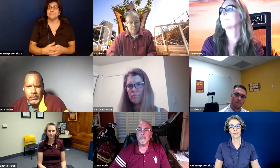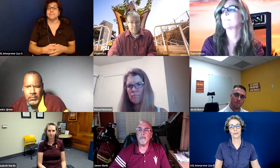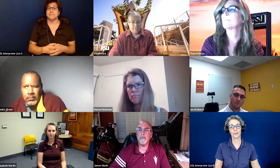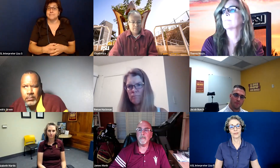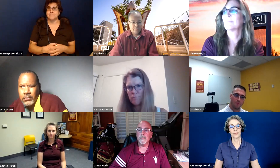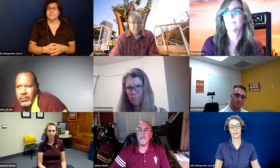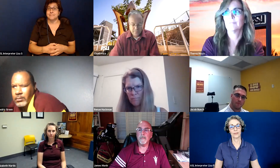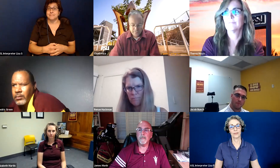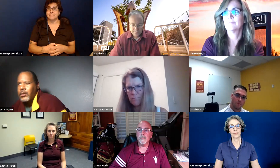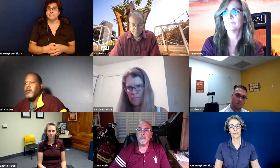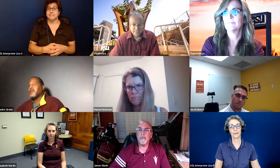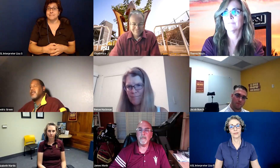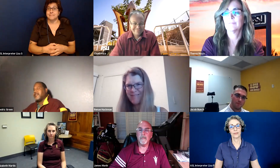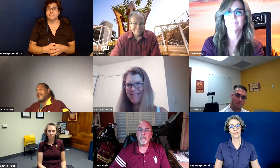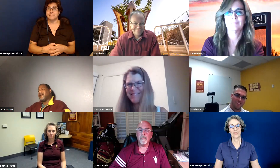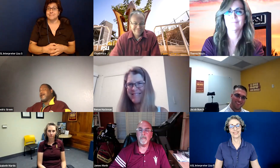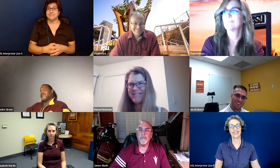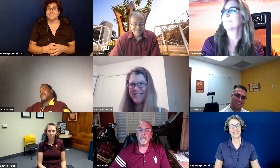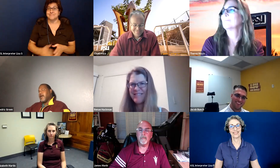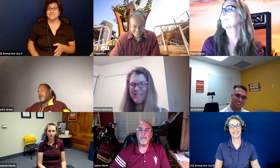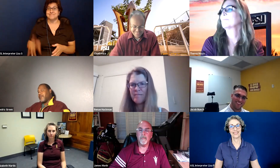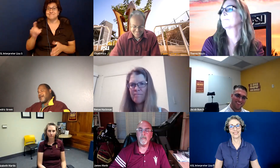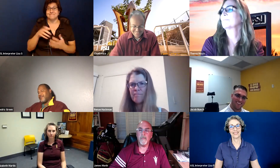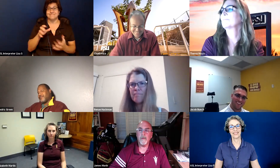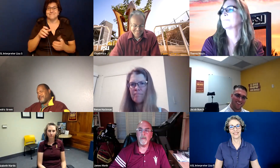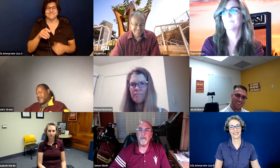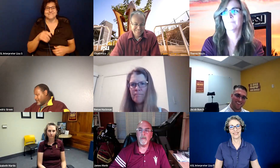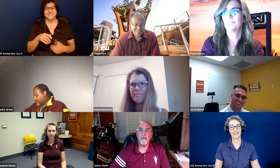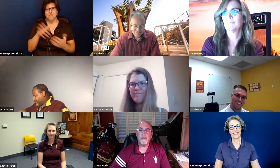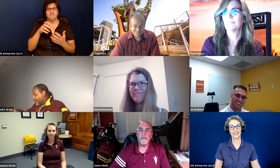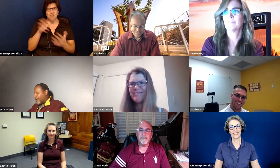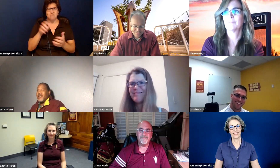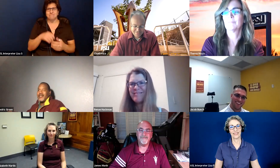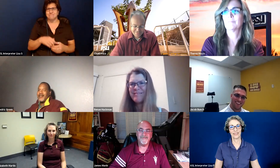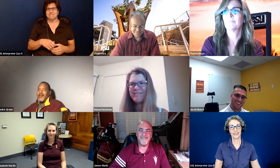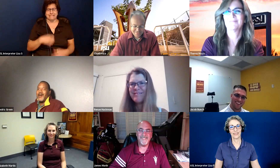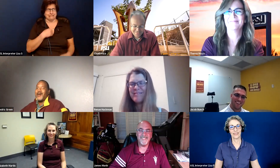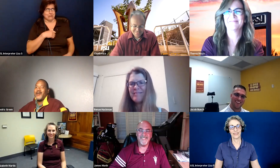(dog barking) I mean, my.... Sorry about that.